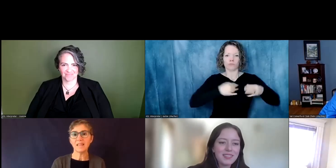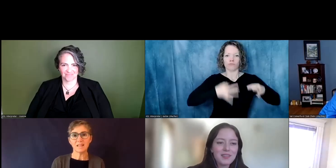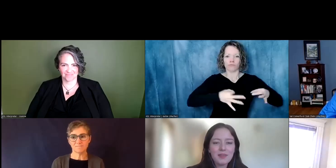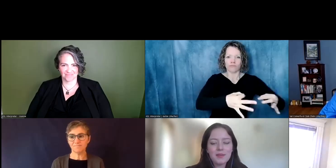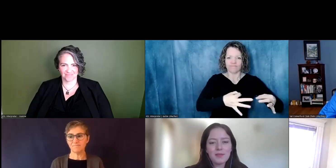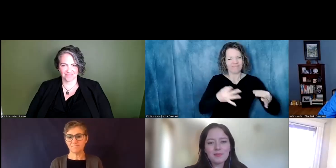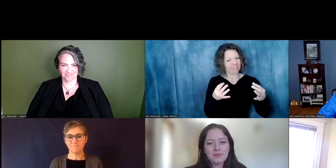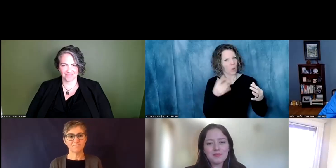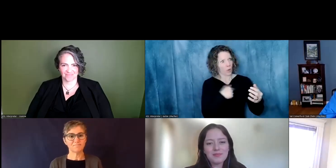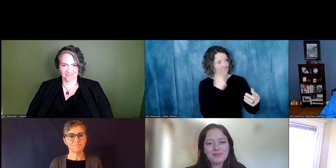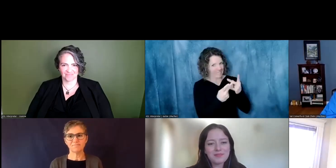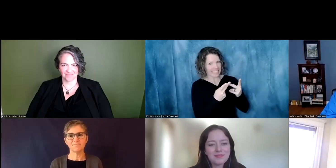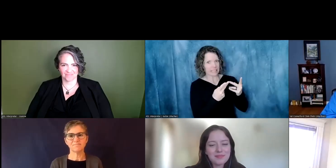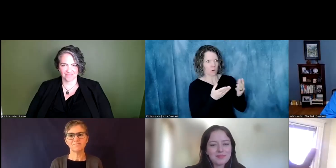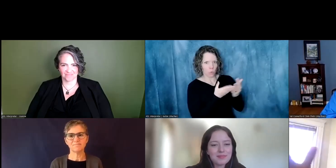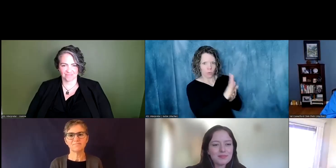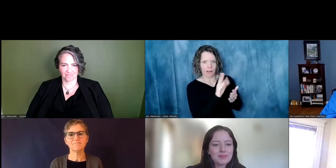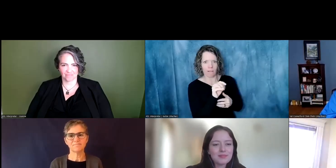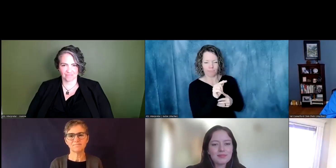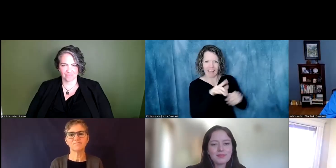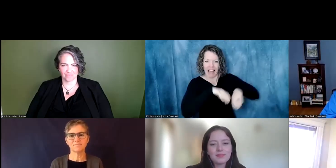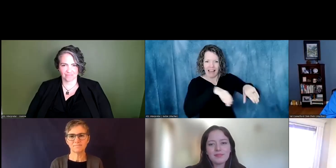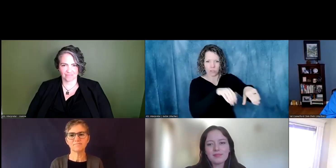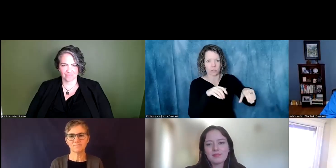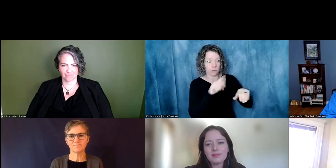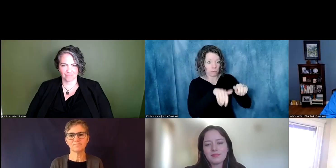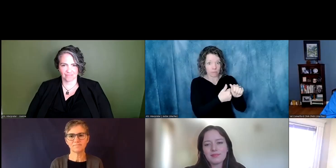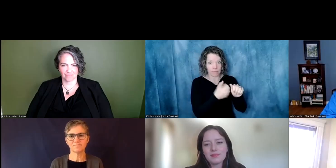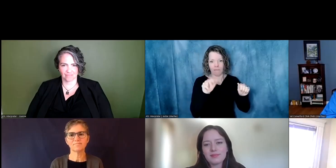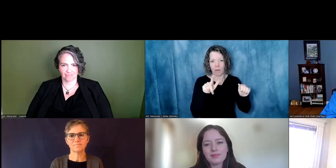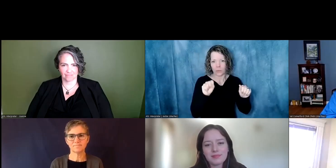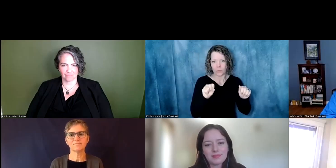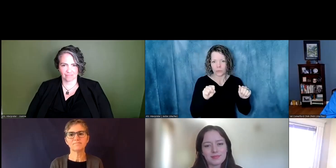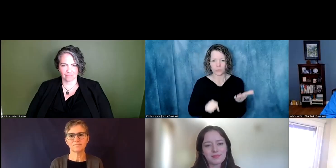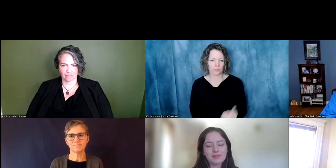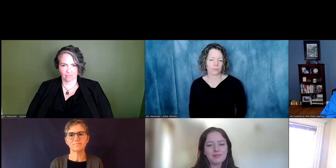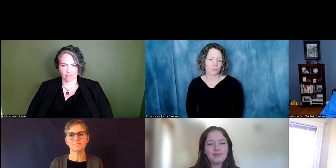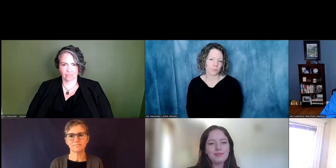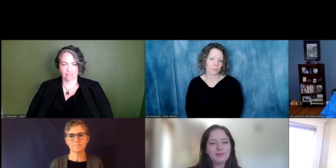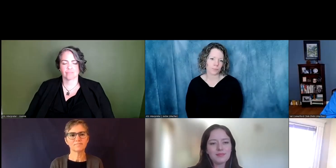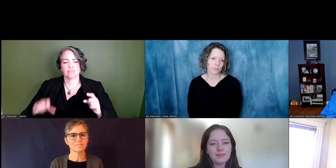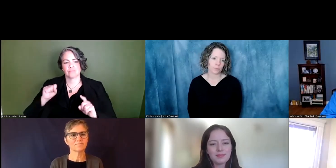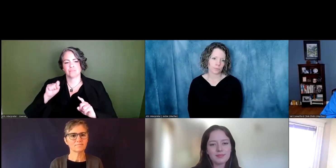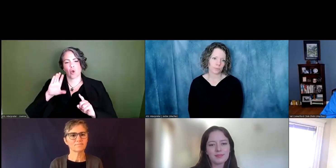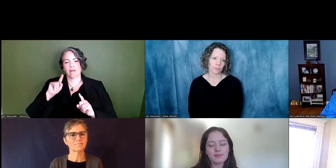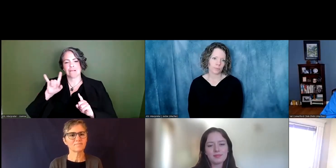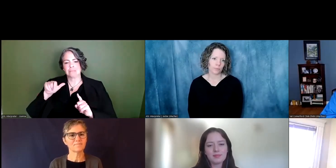agree 100%. A few years ago, I was speaking to a group of psychiatrist residents at